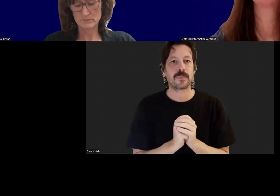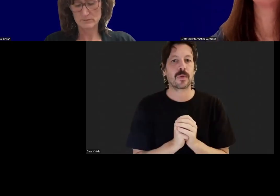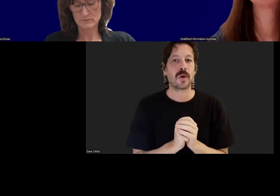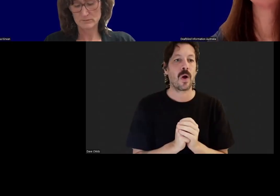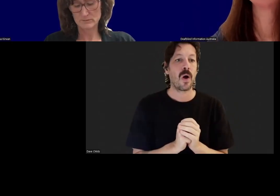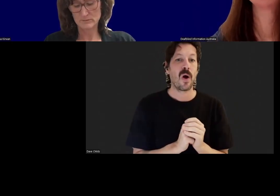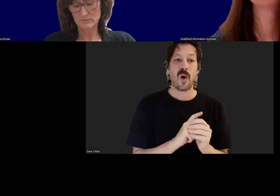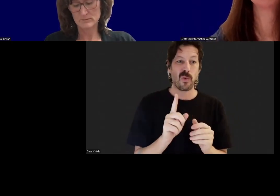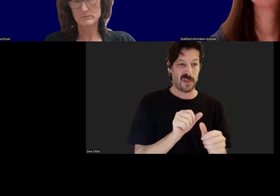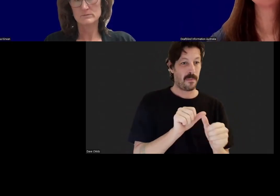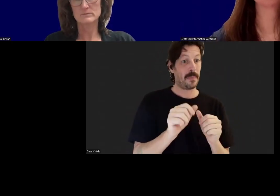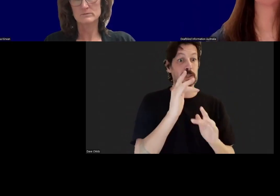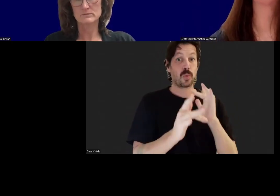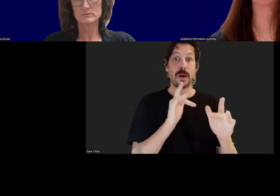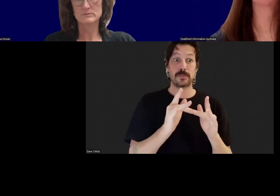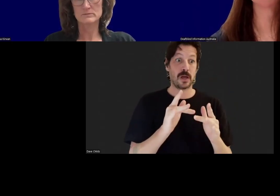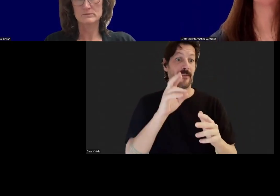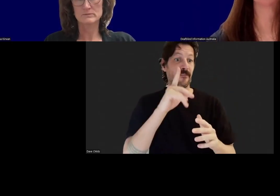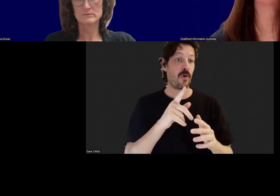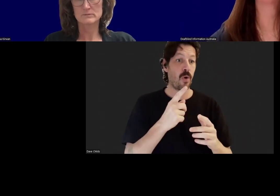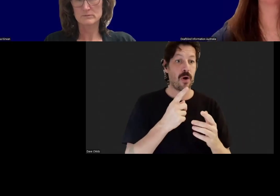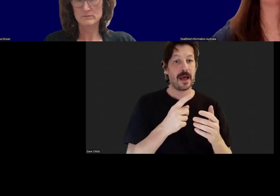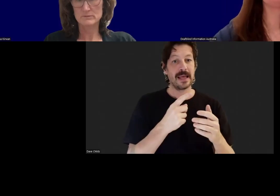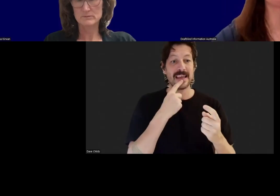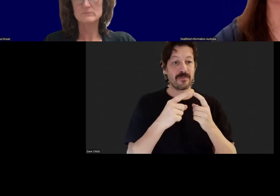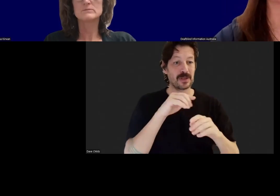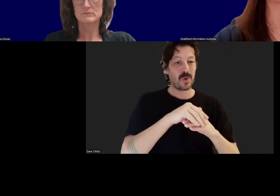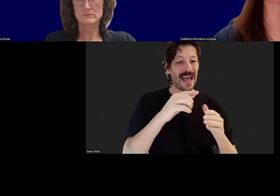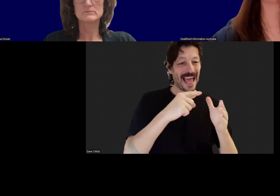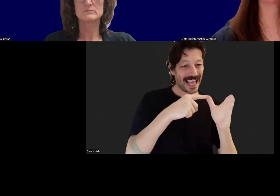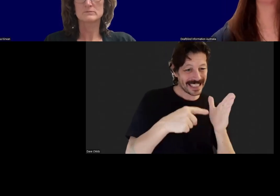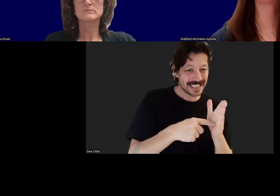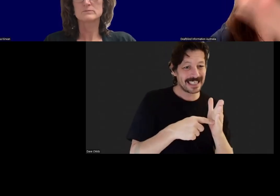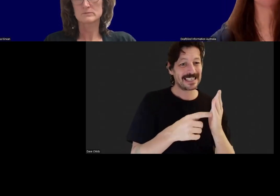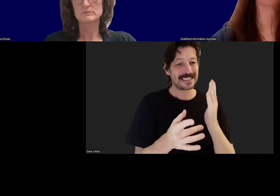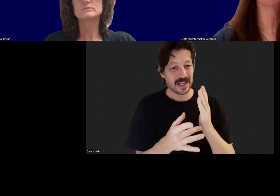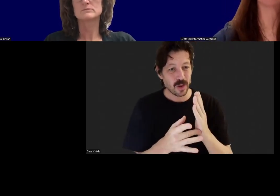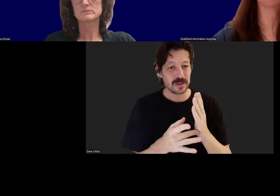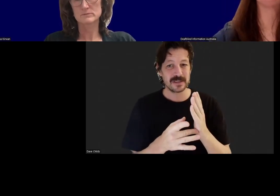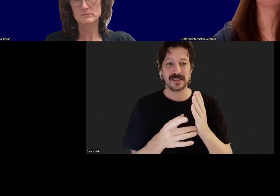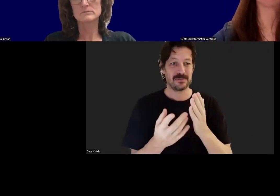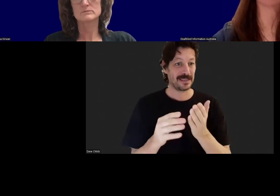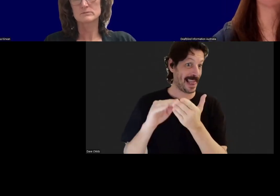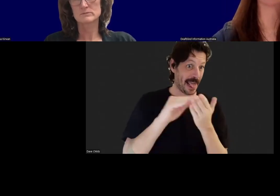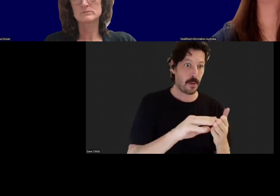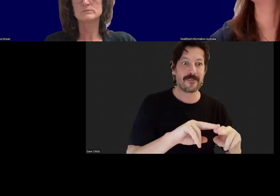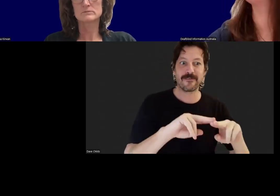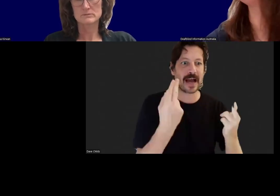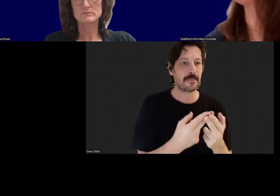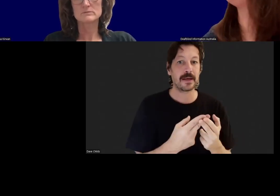assistive technology and supporting families and this is their first assessment for a deafblind